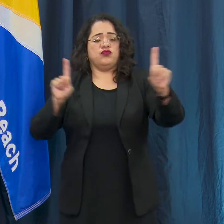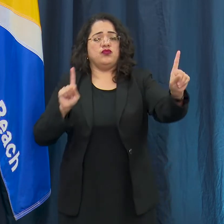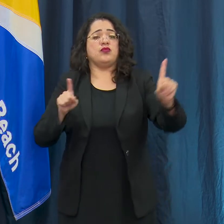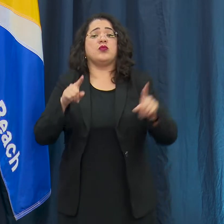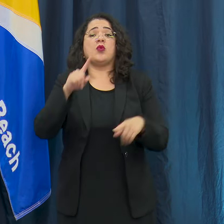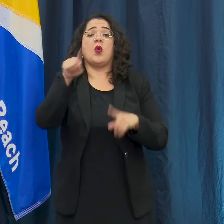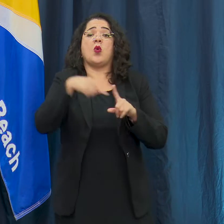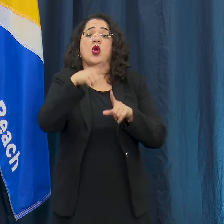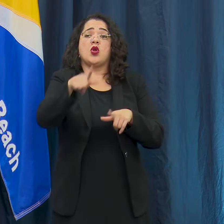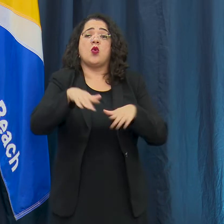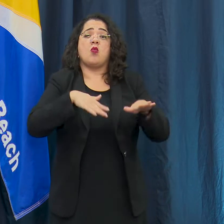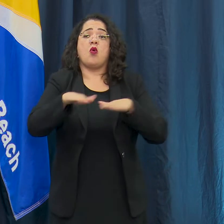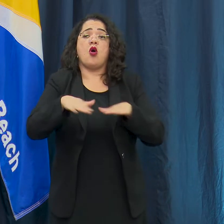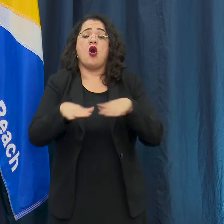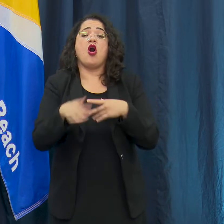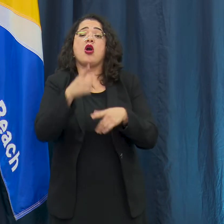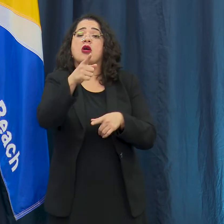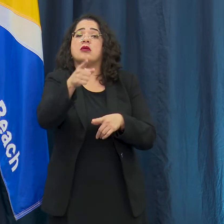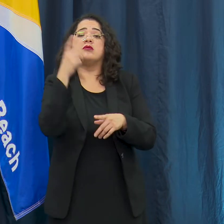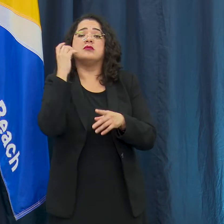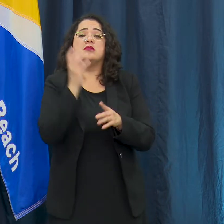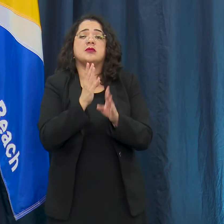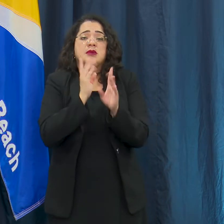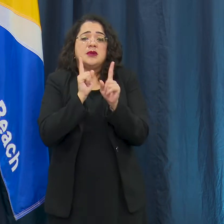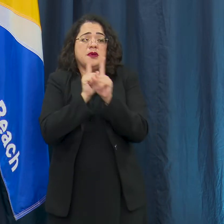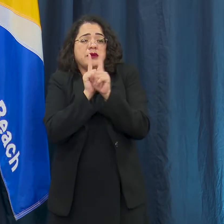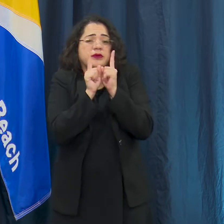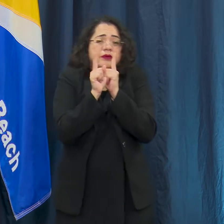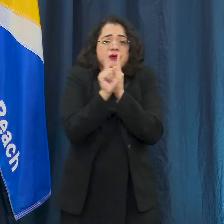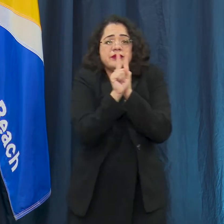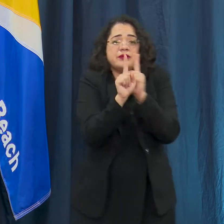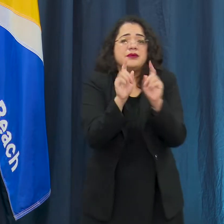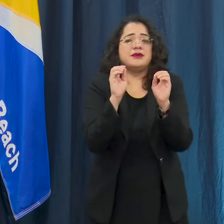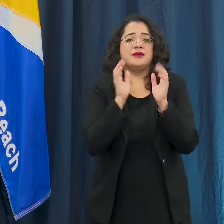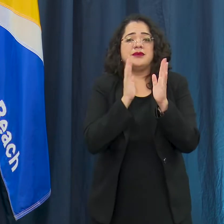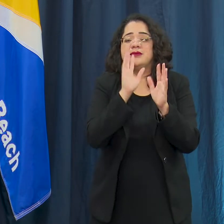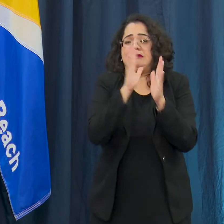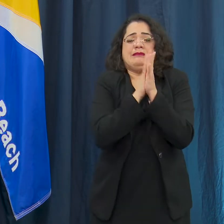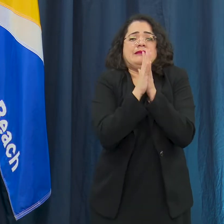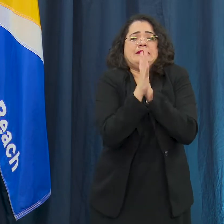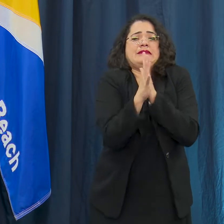remain 6 feet apart and wear face coverings while in close contact with